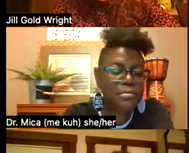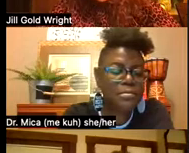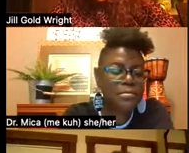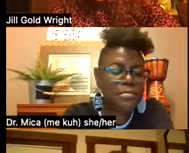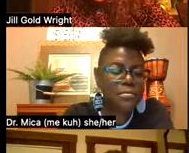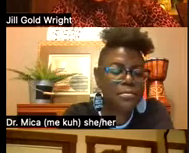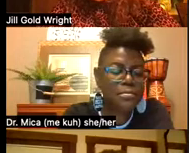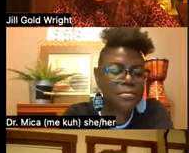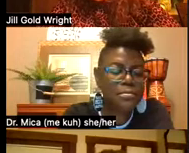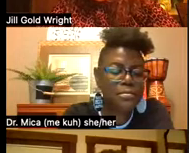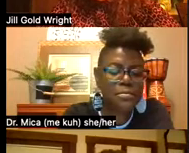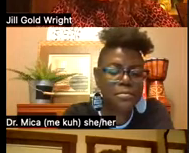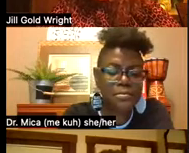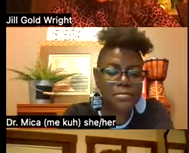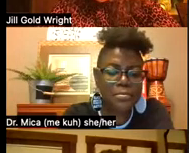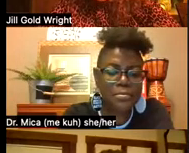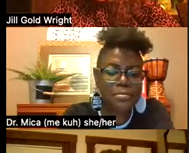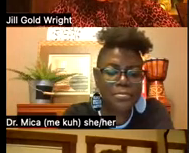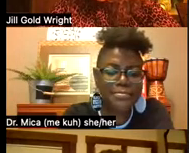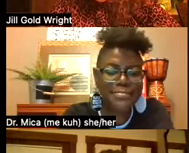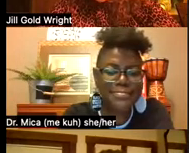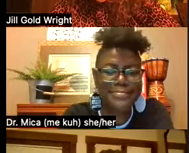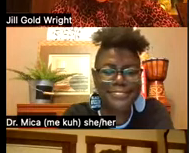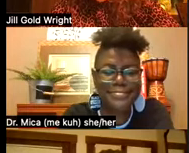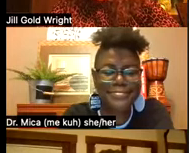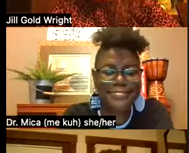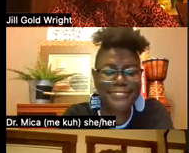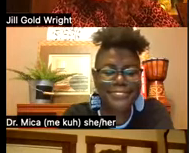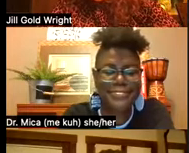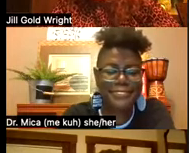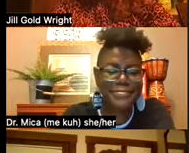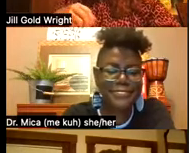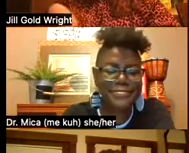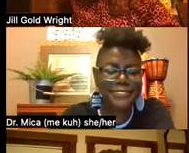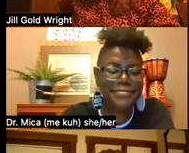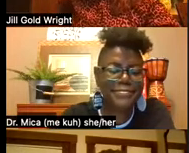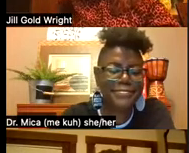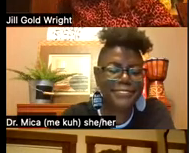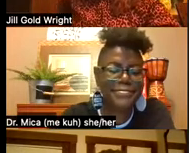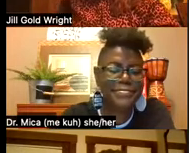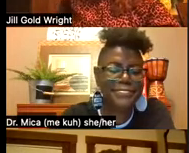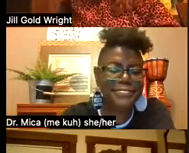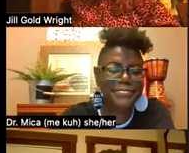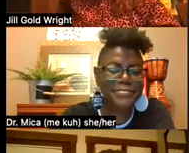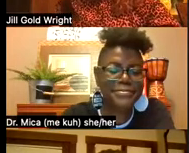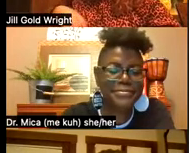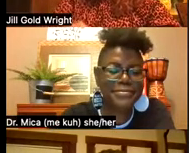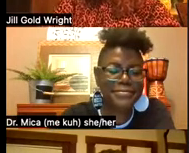a greek word that says off the common and the afikoman is a special piece of the mata,